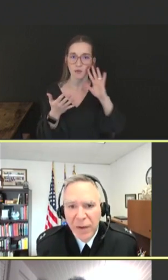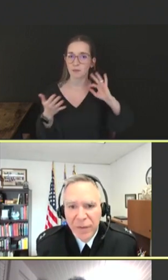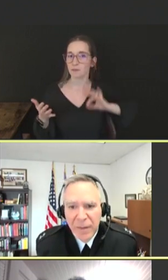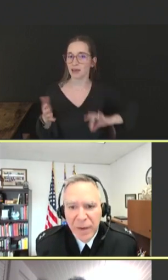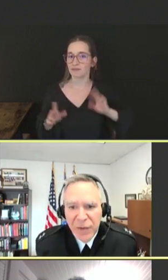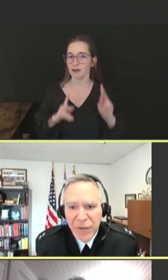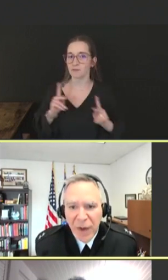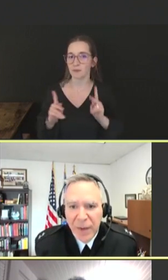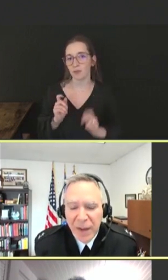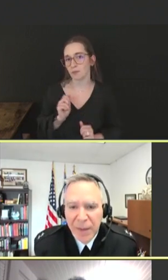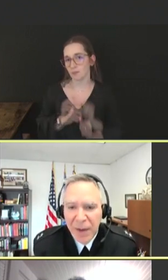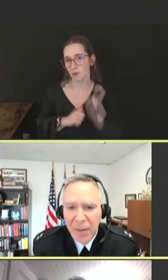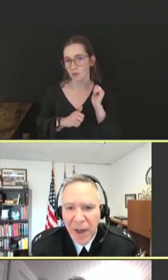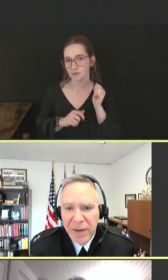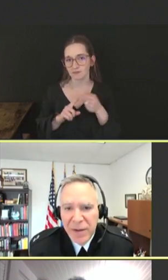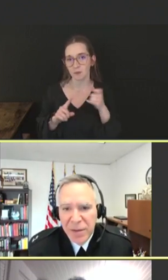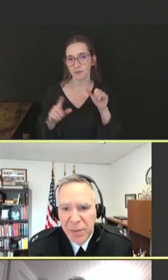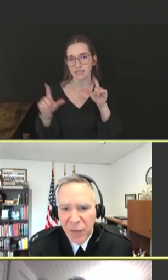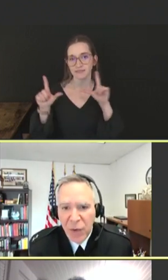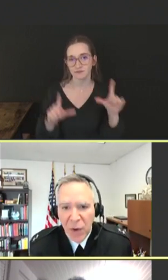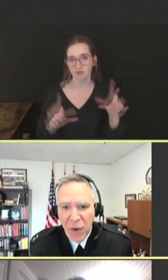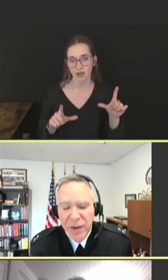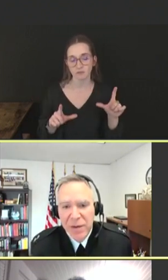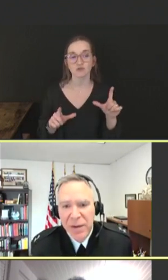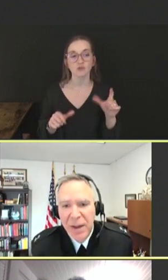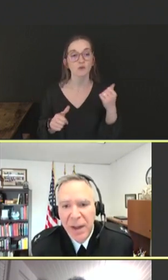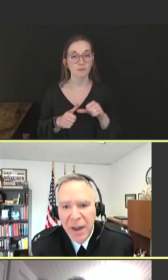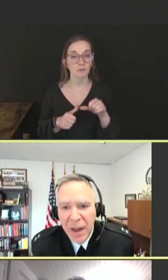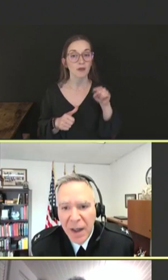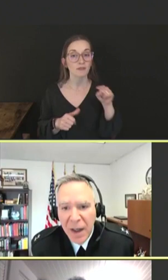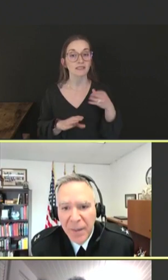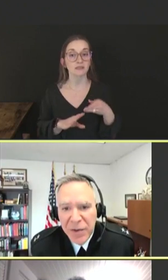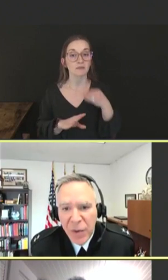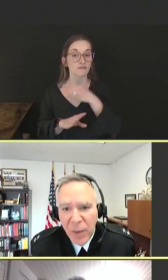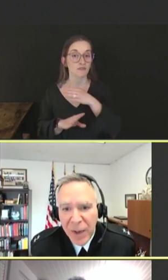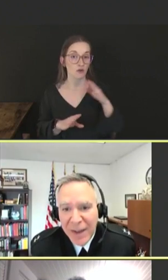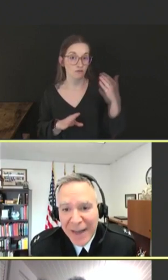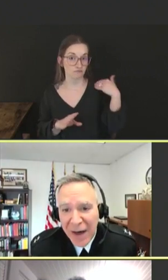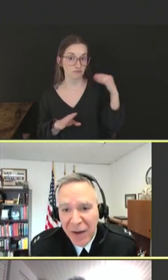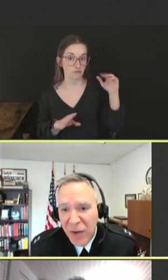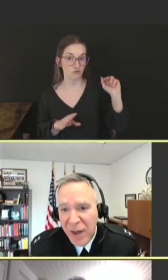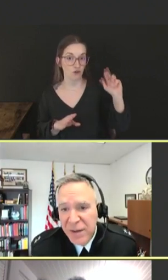from this framing. Keeping in mind, this is before August. And so, we wanted to characterize